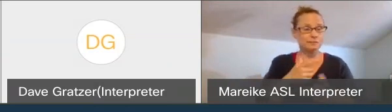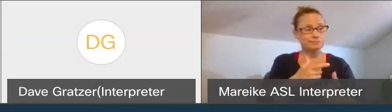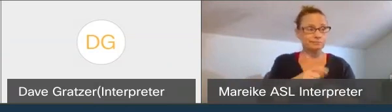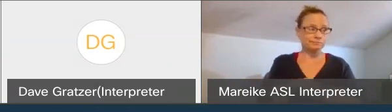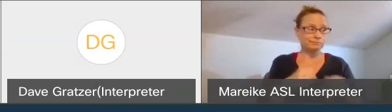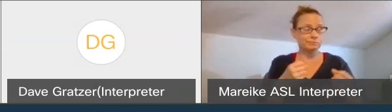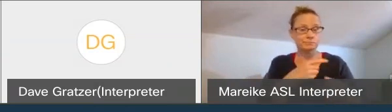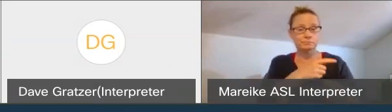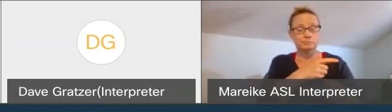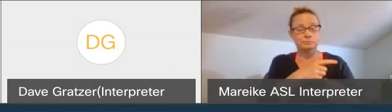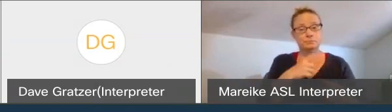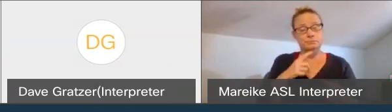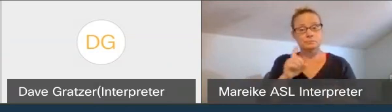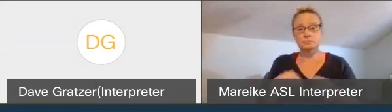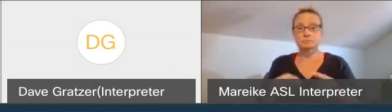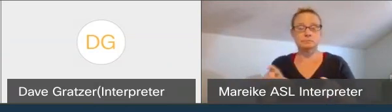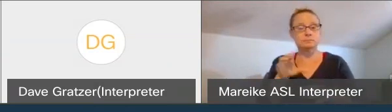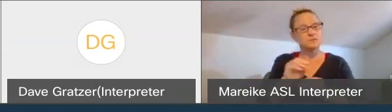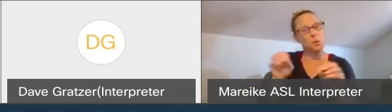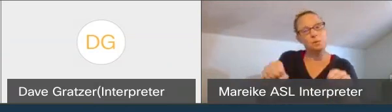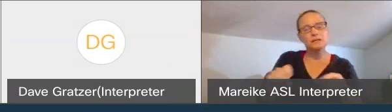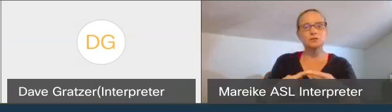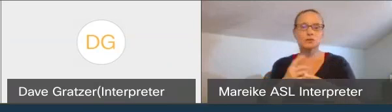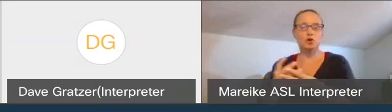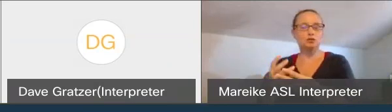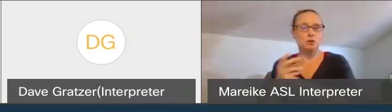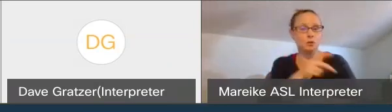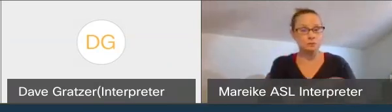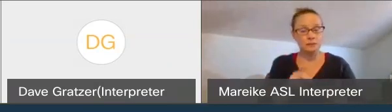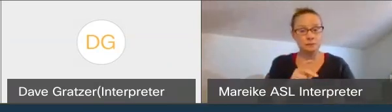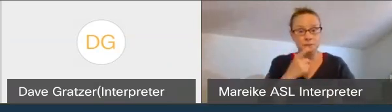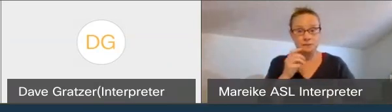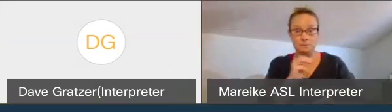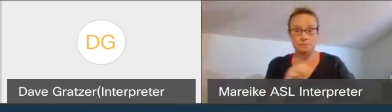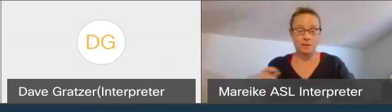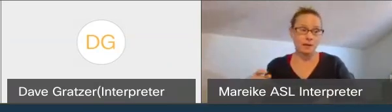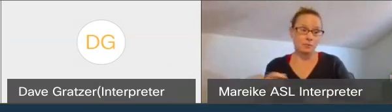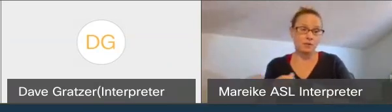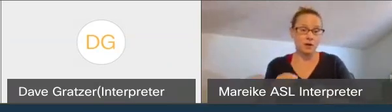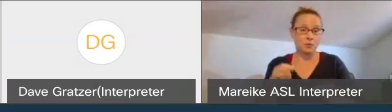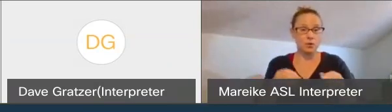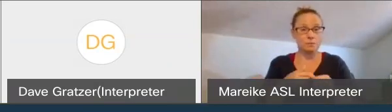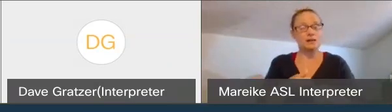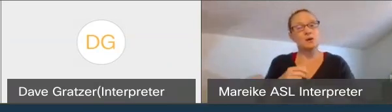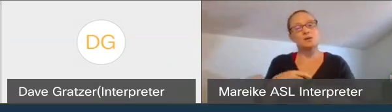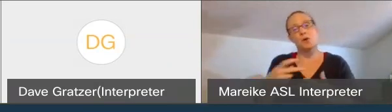from sentenced defendants, and with no ability to incarcerate those individuals out of court compliance, the program was placed on pause.